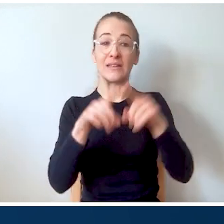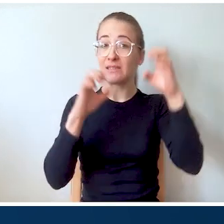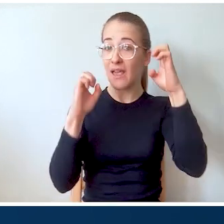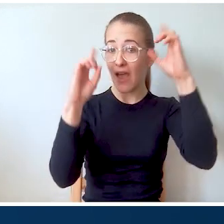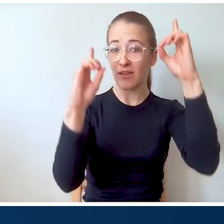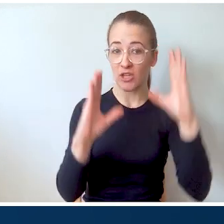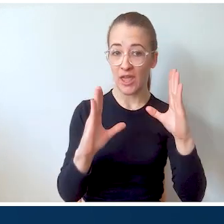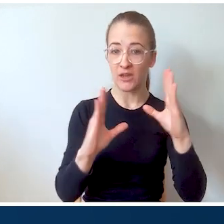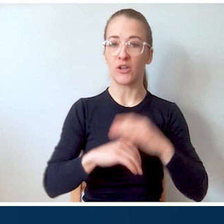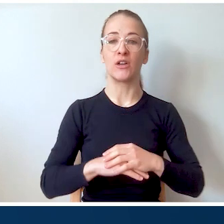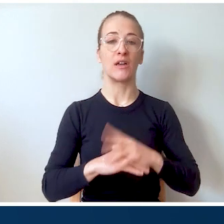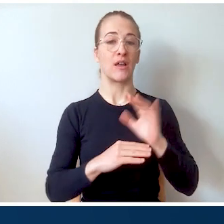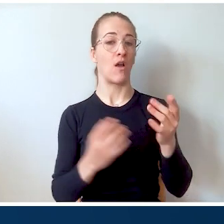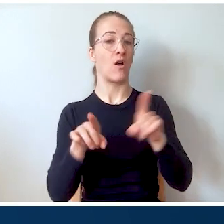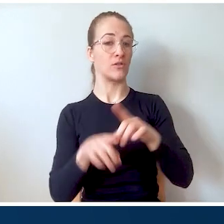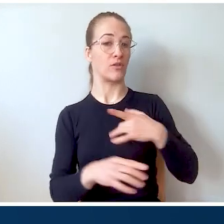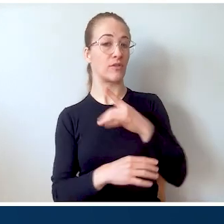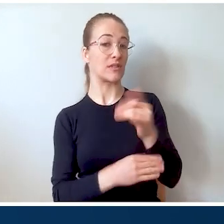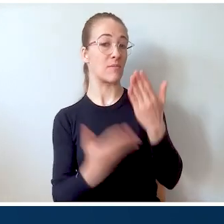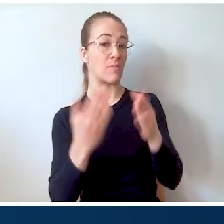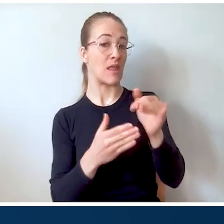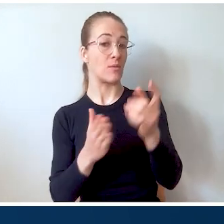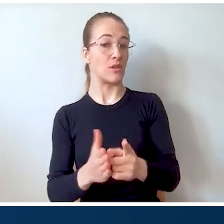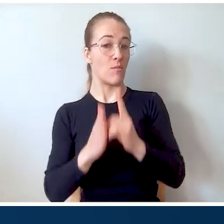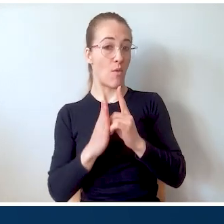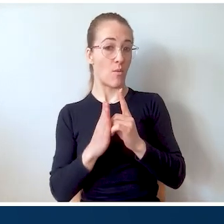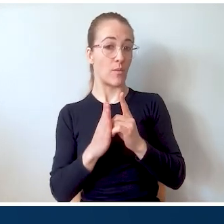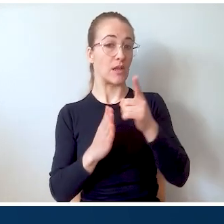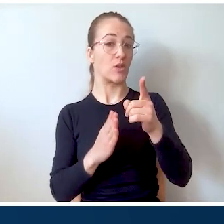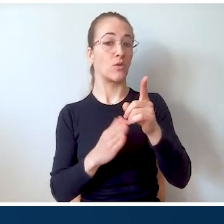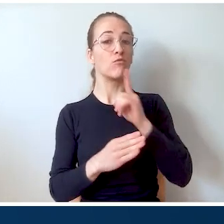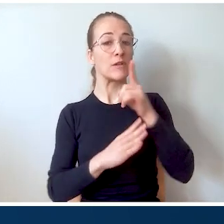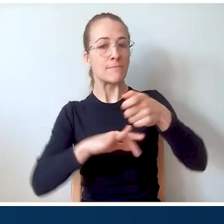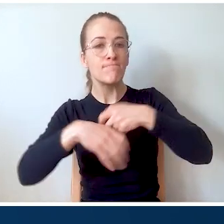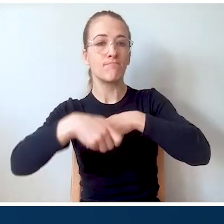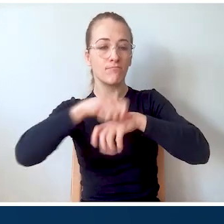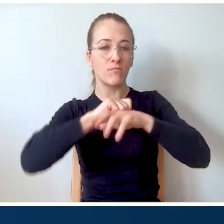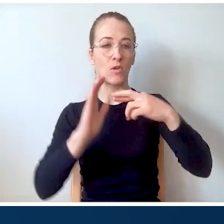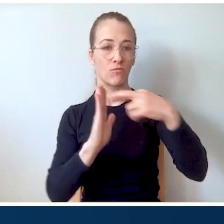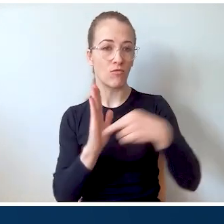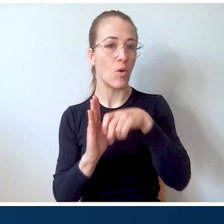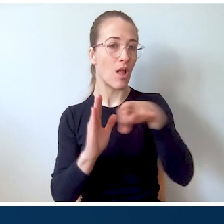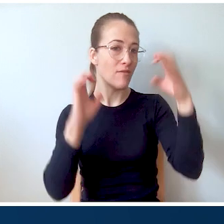it also feels like that may have been the moment you stepped into your role as an educator because truly,